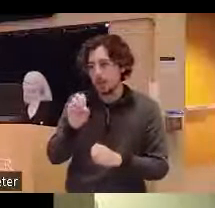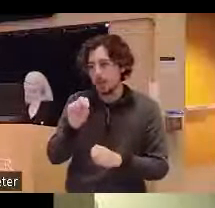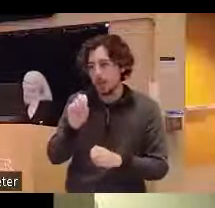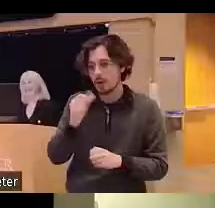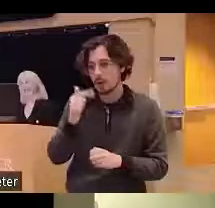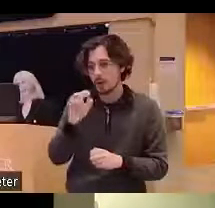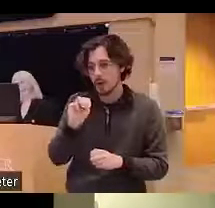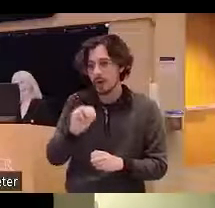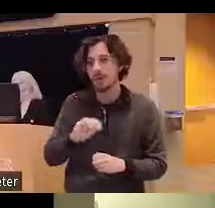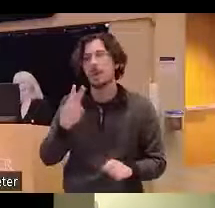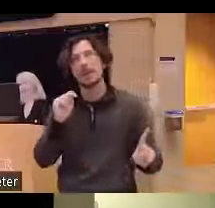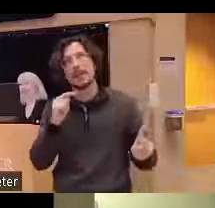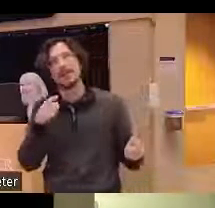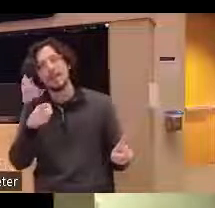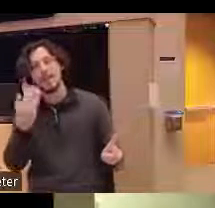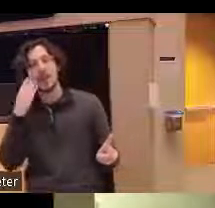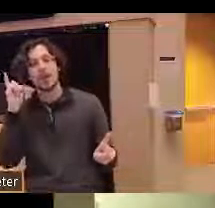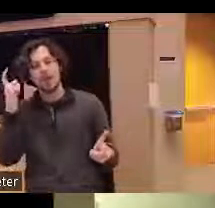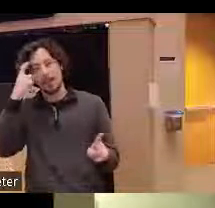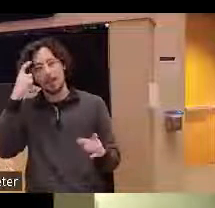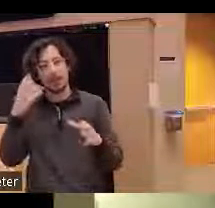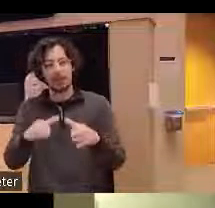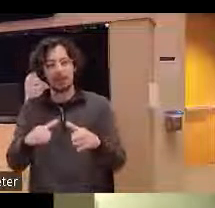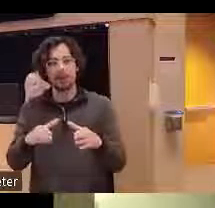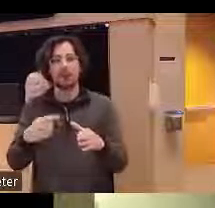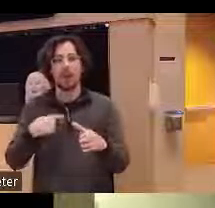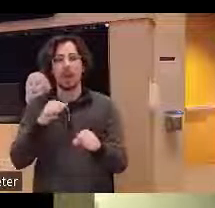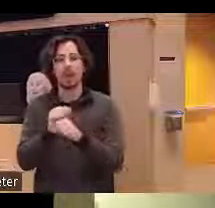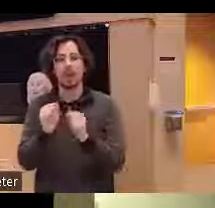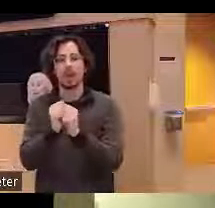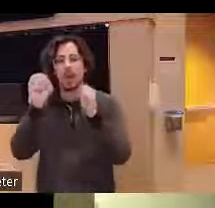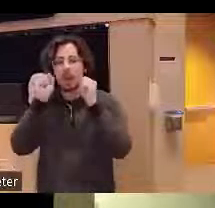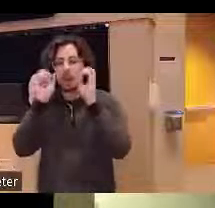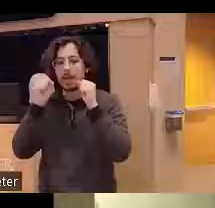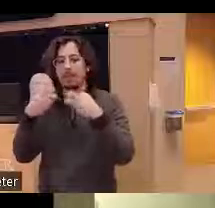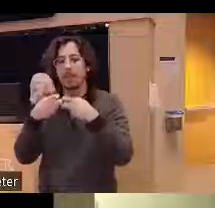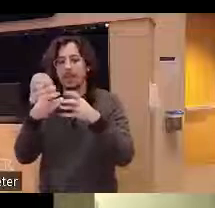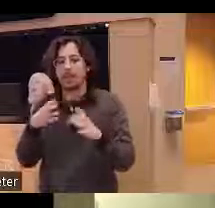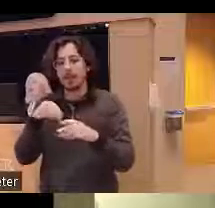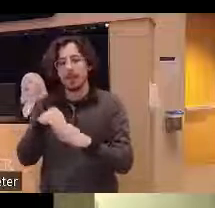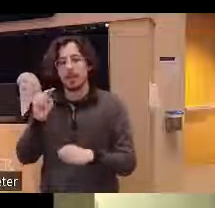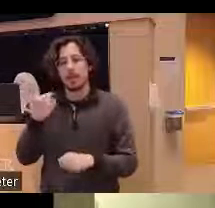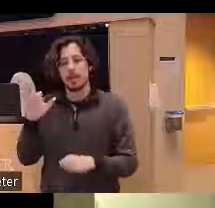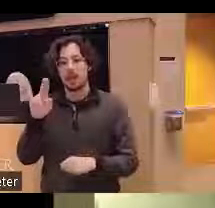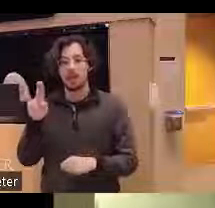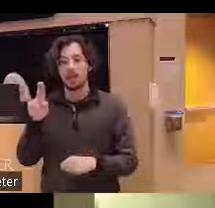with ODed Gannon and he's amazing physicist at NYU he developed a method that takes the entire